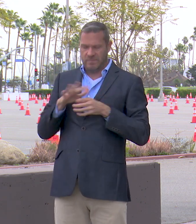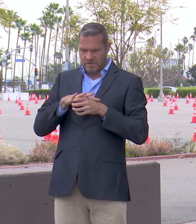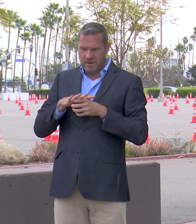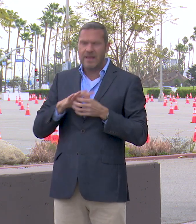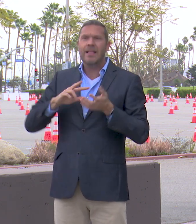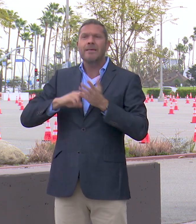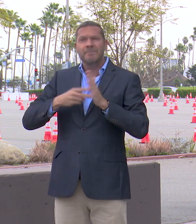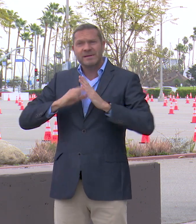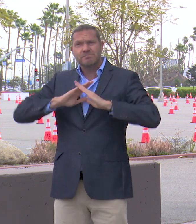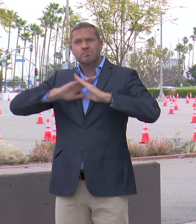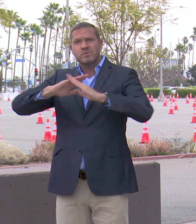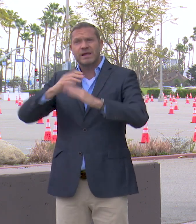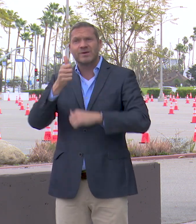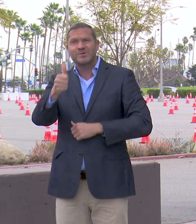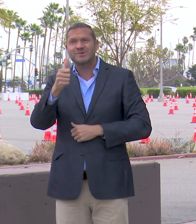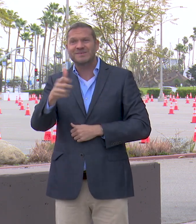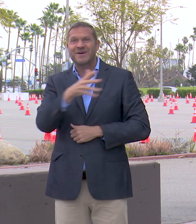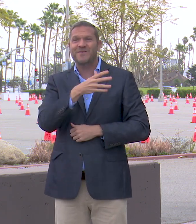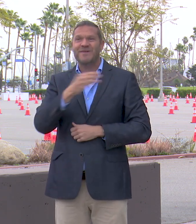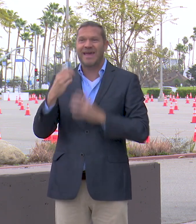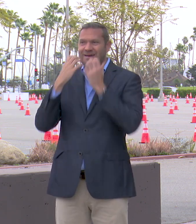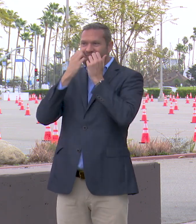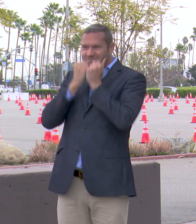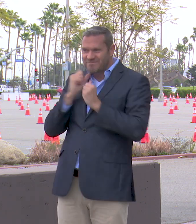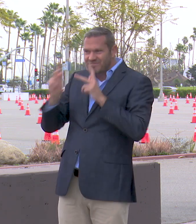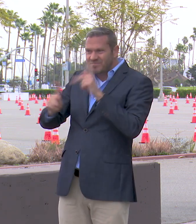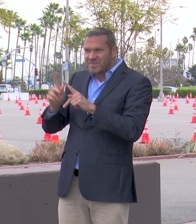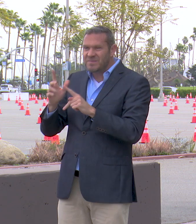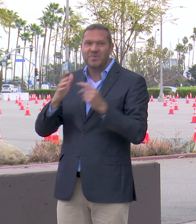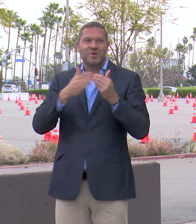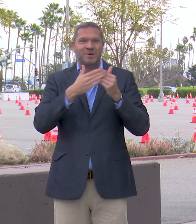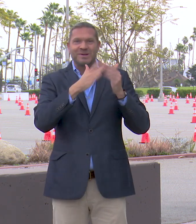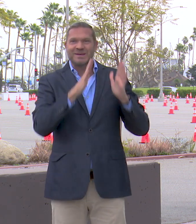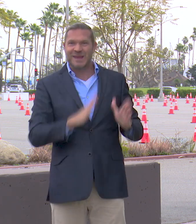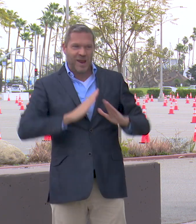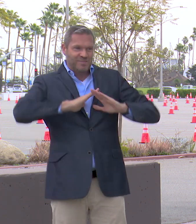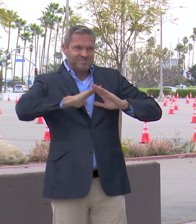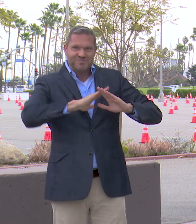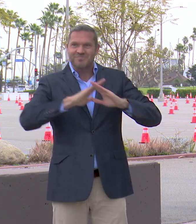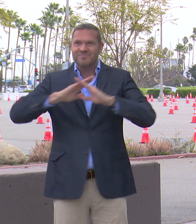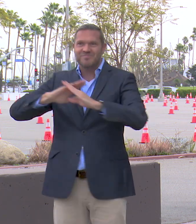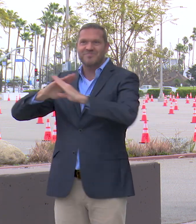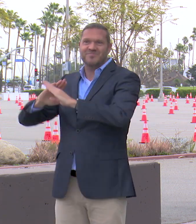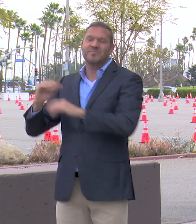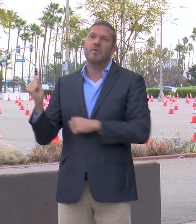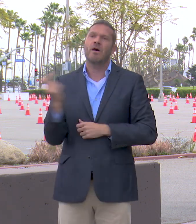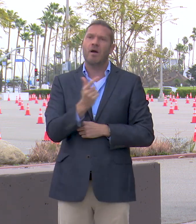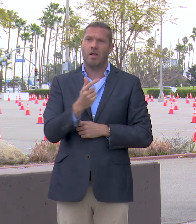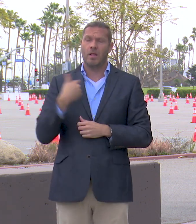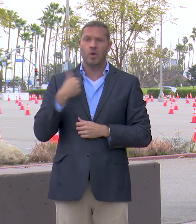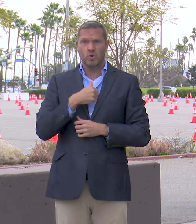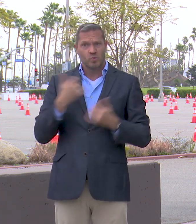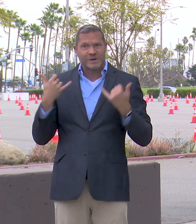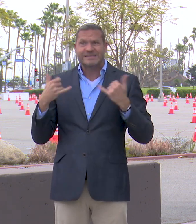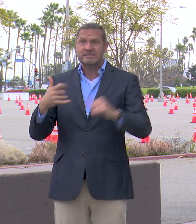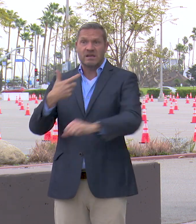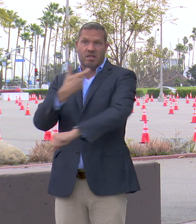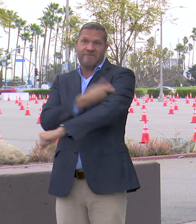lives of your loved ones and your neighbors. Even as we continue to vaccinate people, we still need everyone to continue taking these